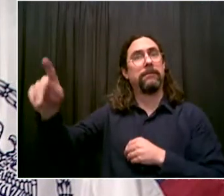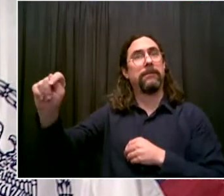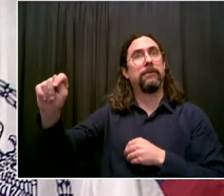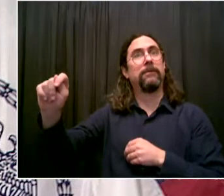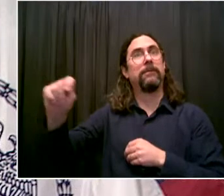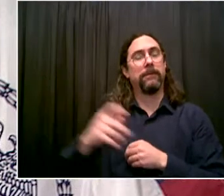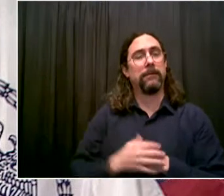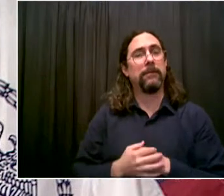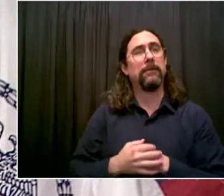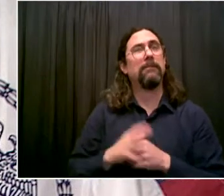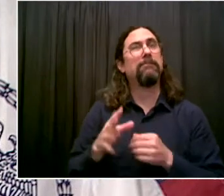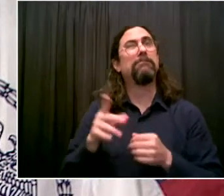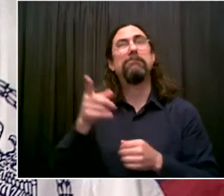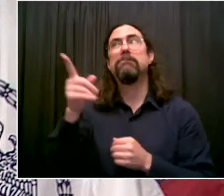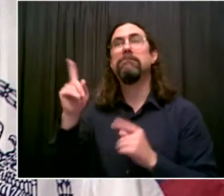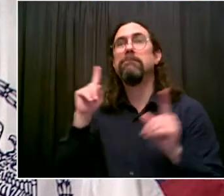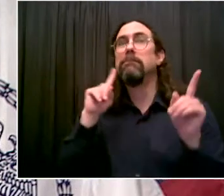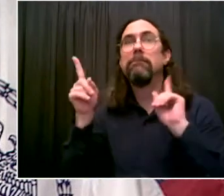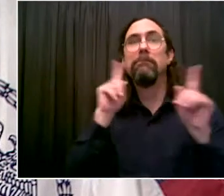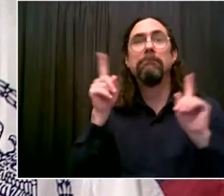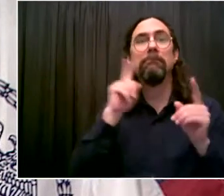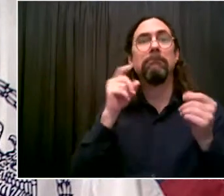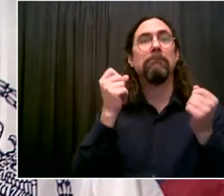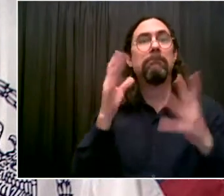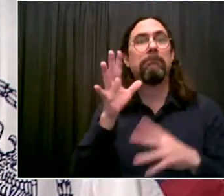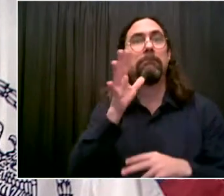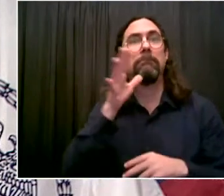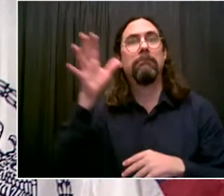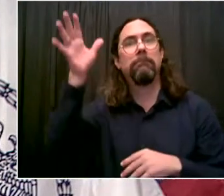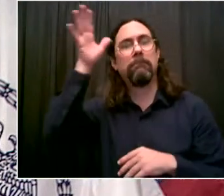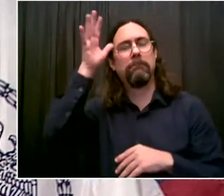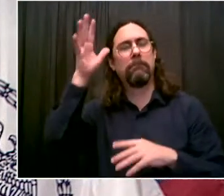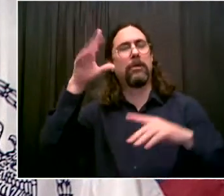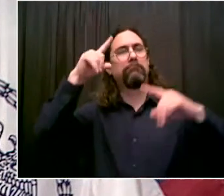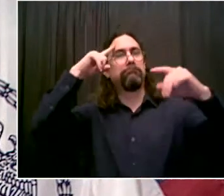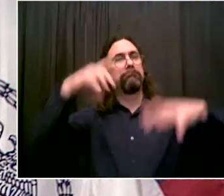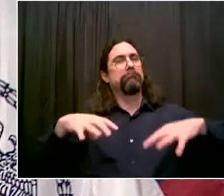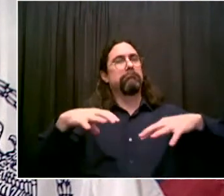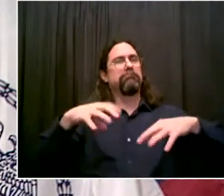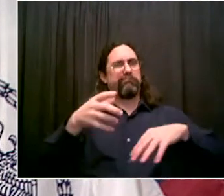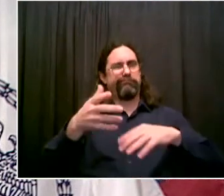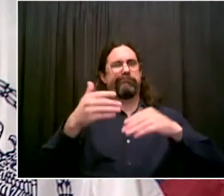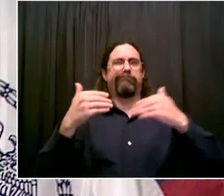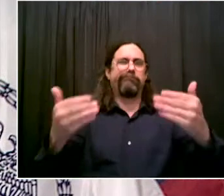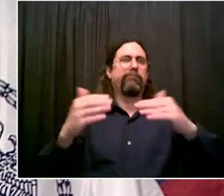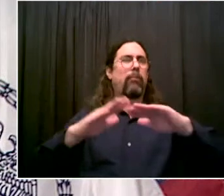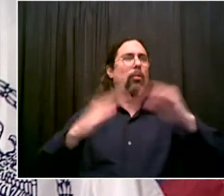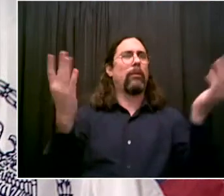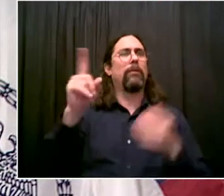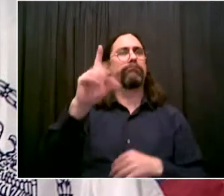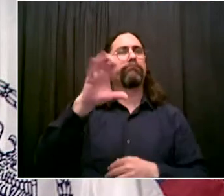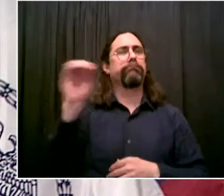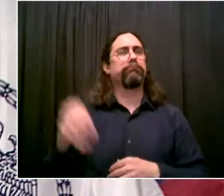OF EDUCATION WAS GOING TO HAVE A SERIES OF MEETINGS THE NEXT WEEK OR SO.